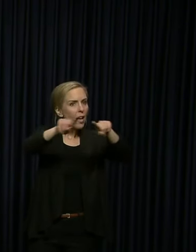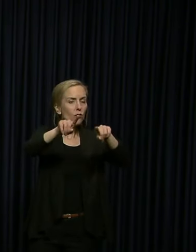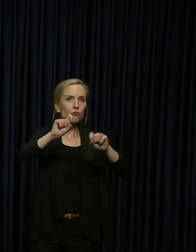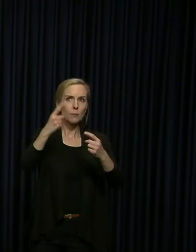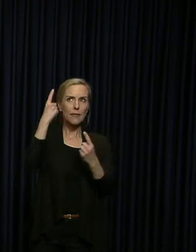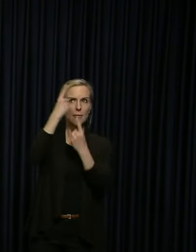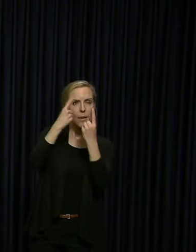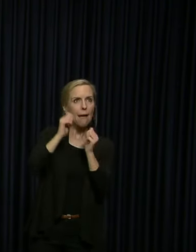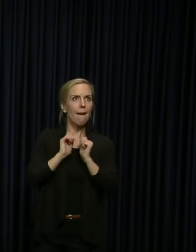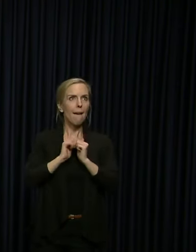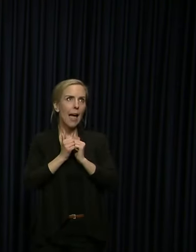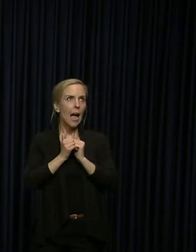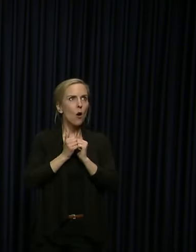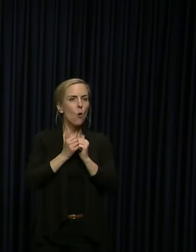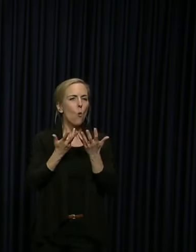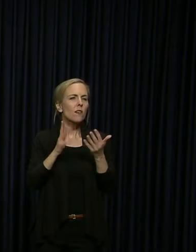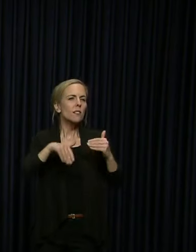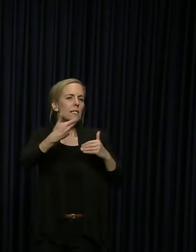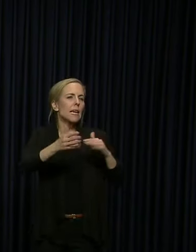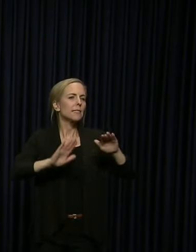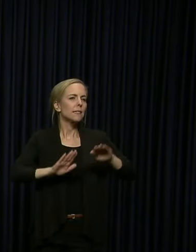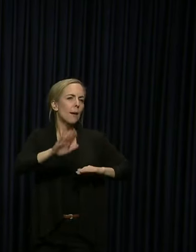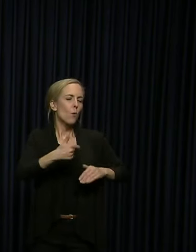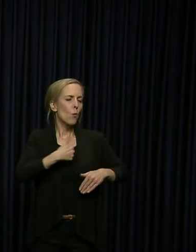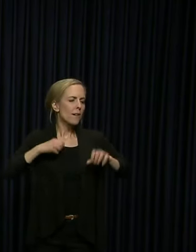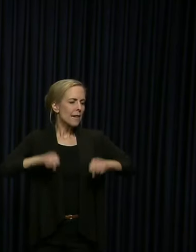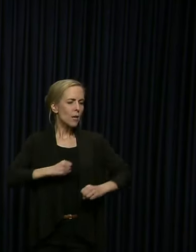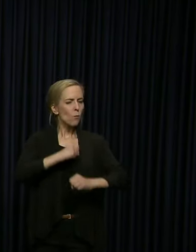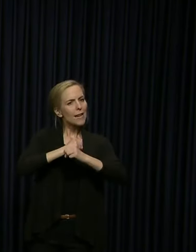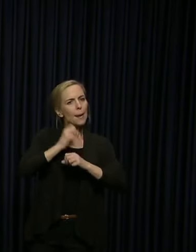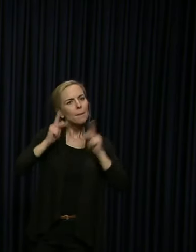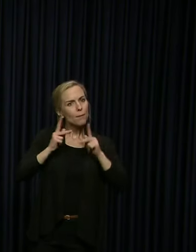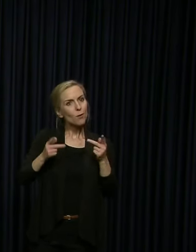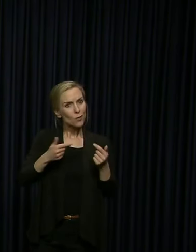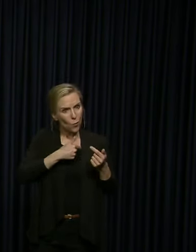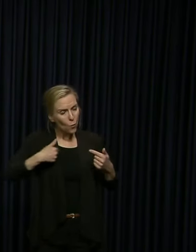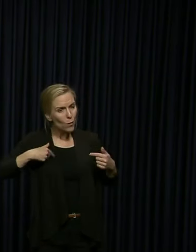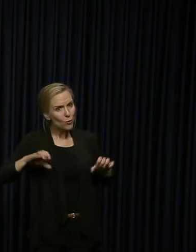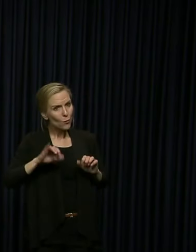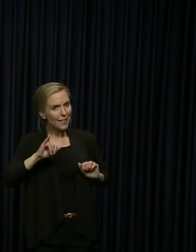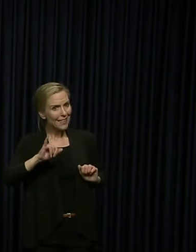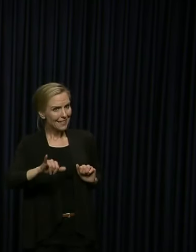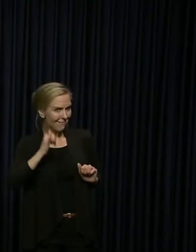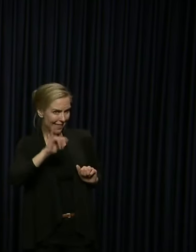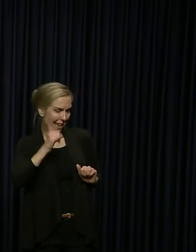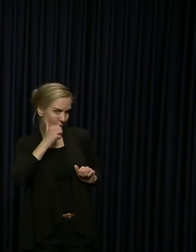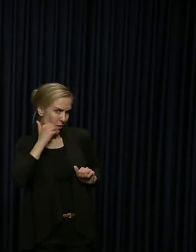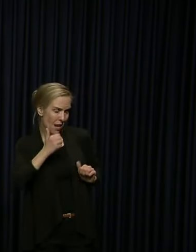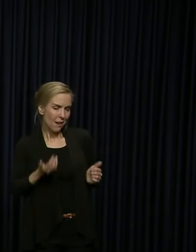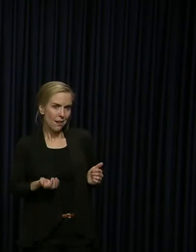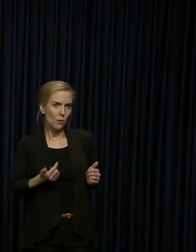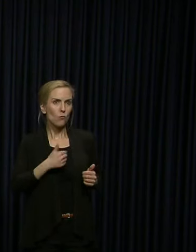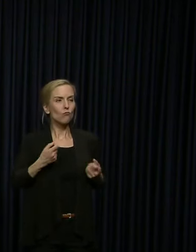ANYBODY ELSE THAT COULD HAVE POSSIBLY BEEN EXPOSED. I WILL SAY THE PEOPLE INVOLVED INEL FOOD SERVICE, WHETHER IT'S